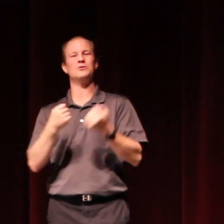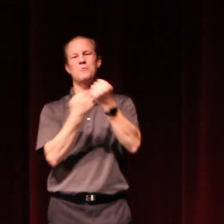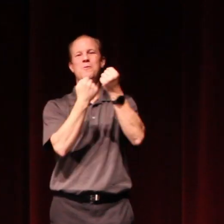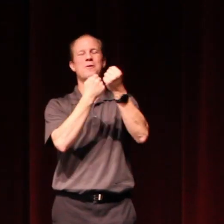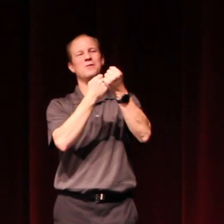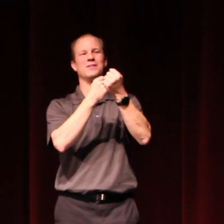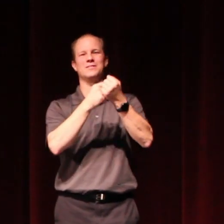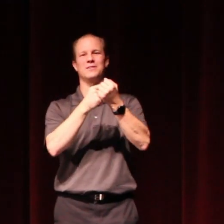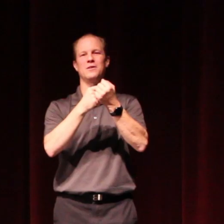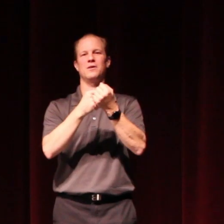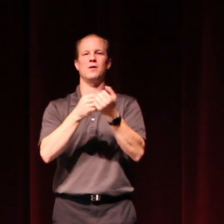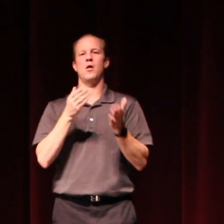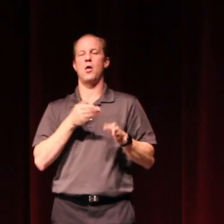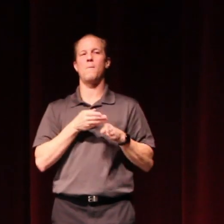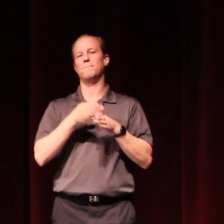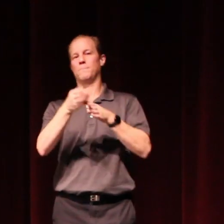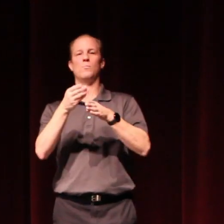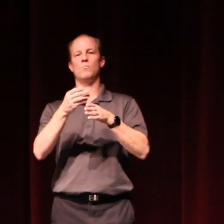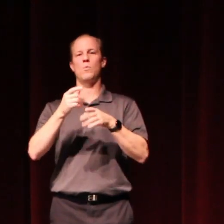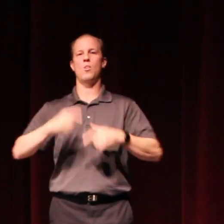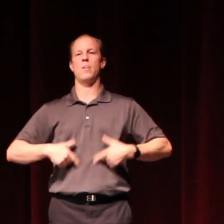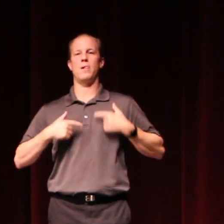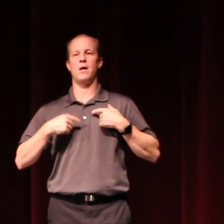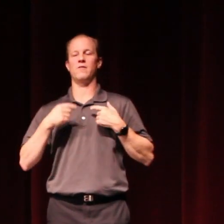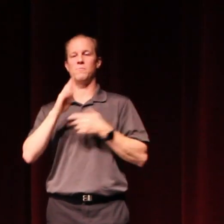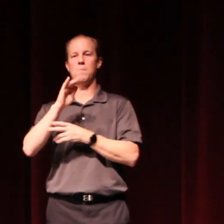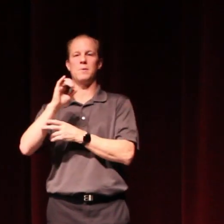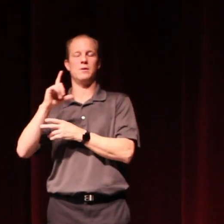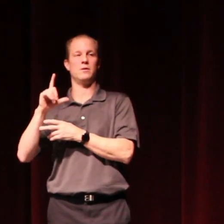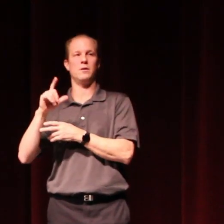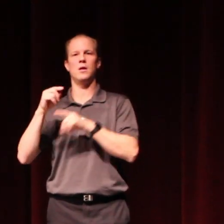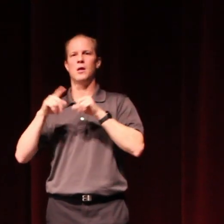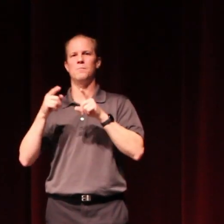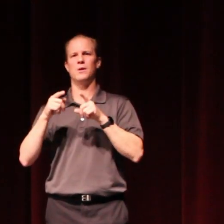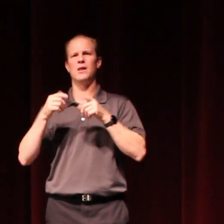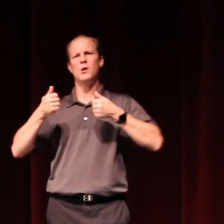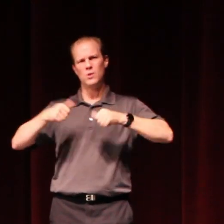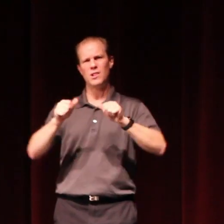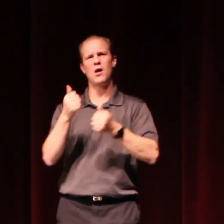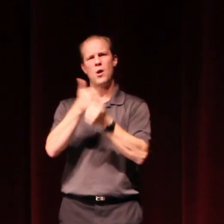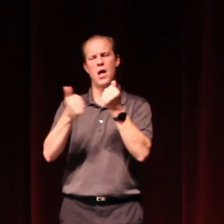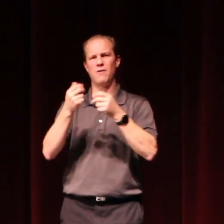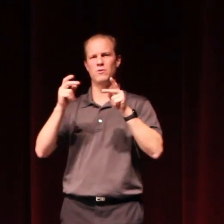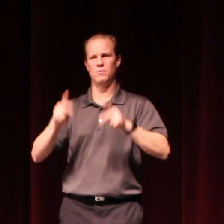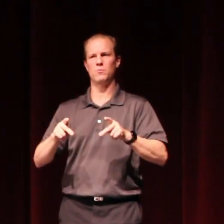that also has a, allows every person to sterilize themselves without consent or agreement even